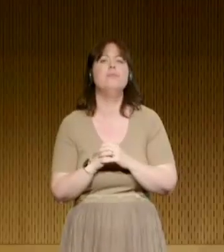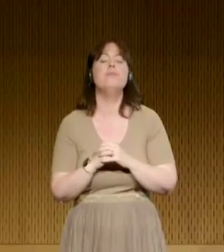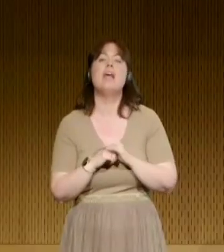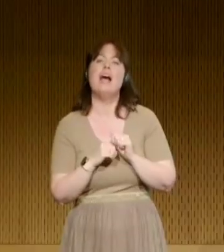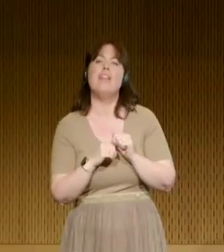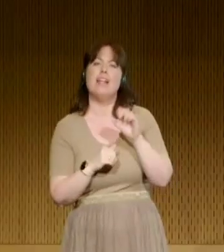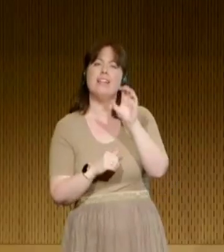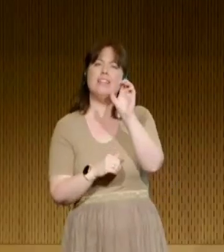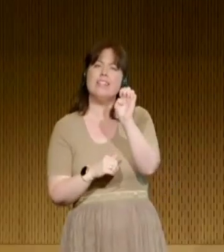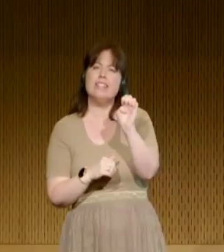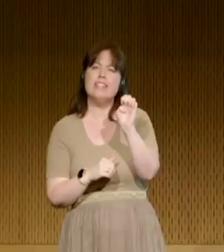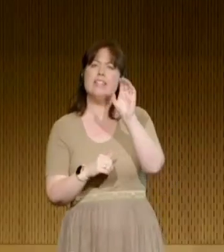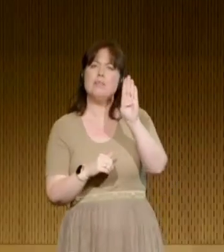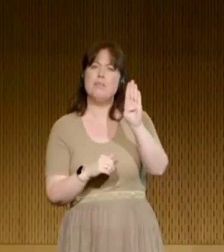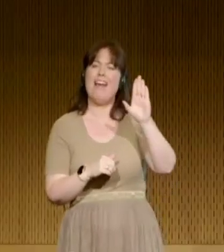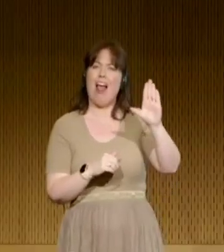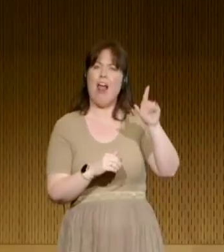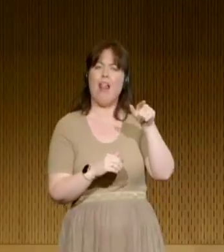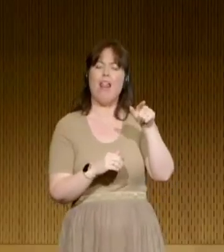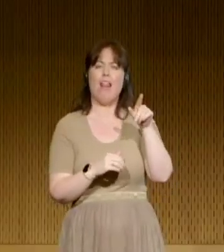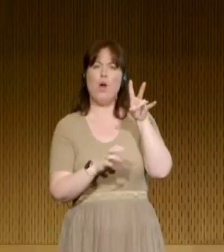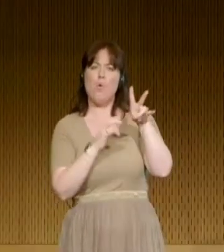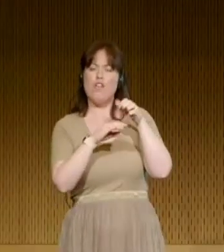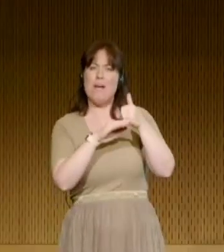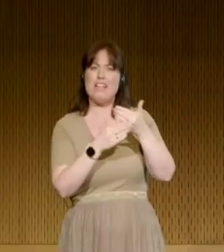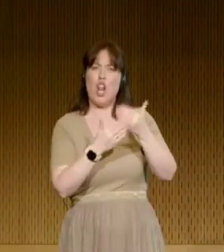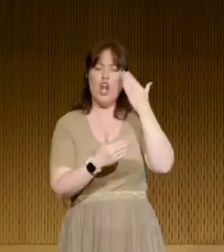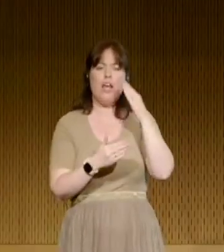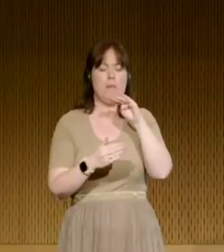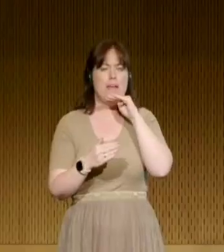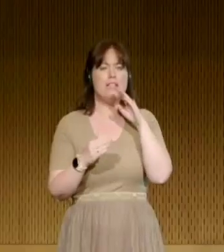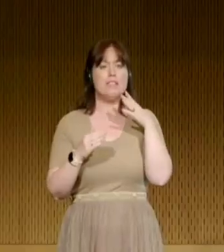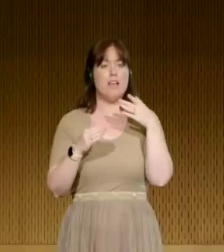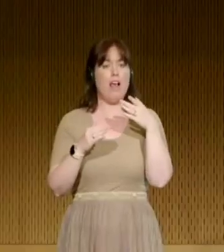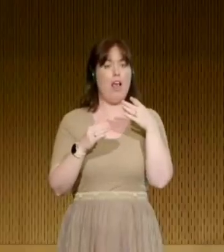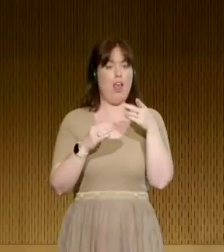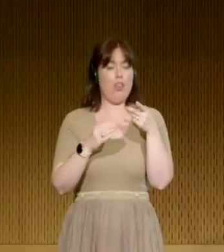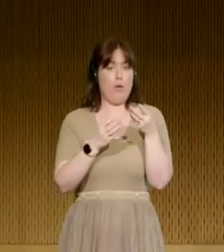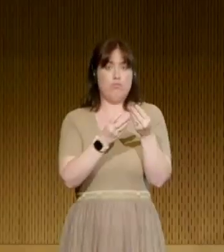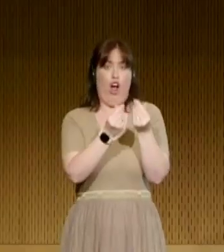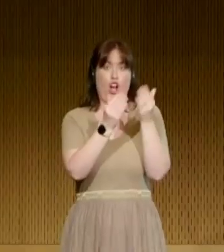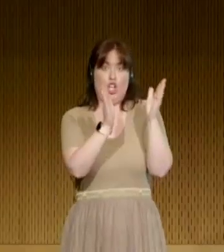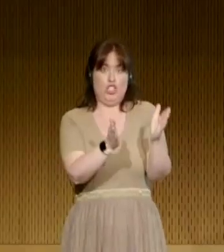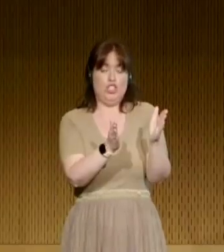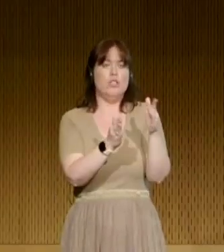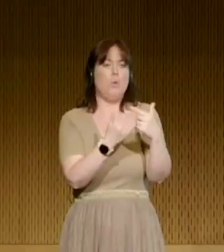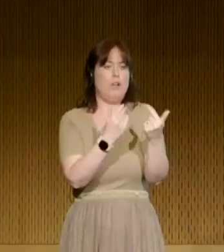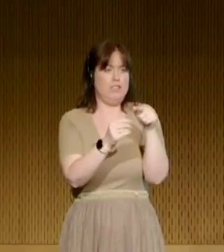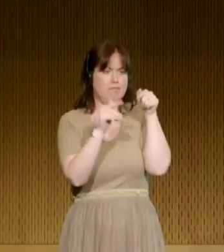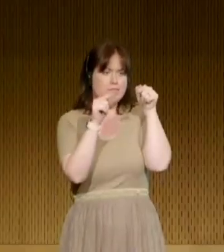really well is to put equal value on product which is what a person learns, what skill set,